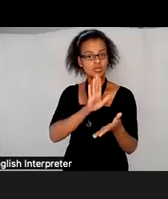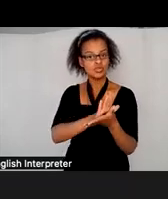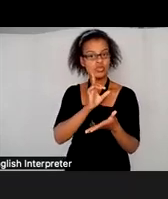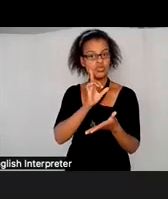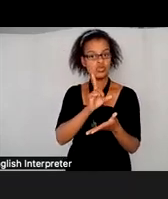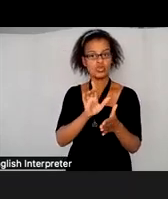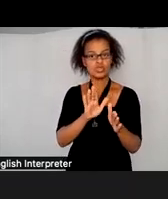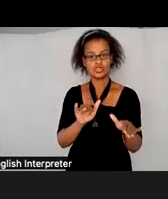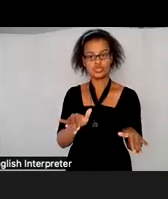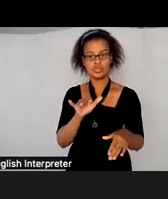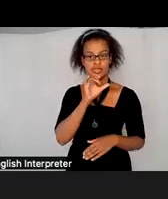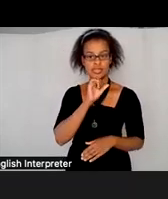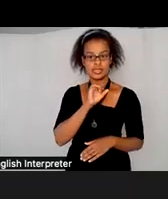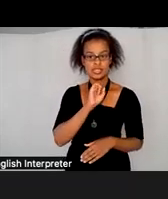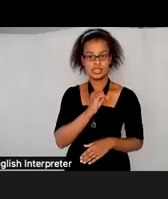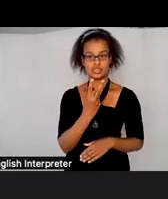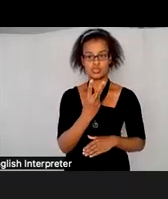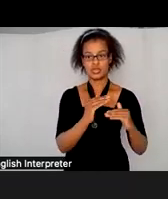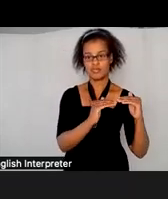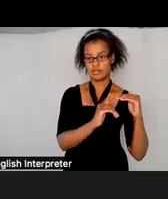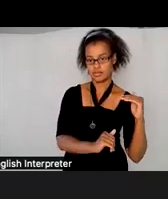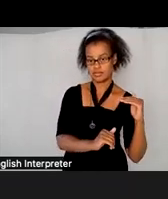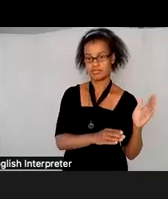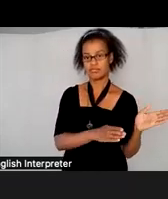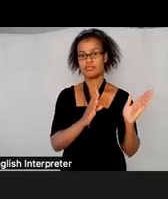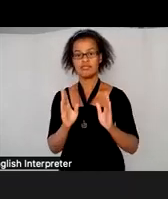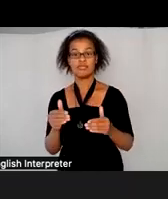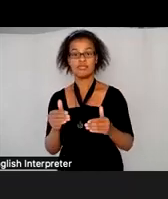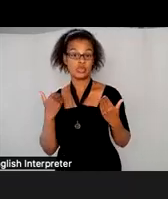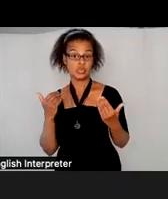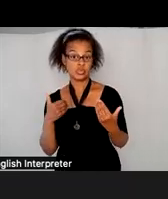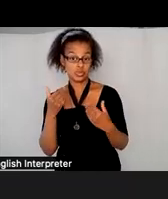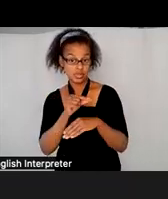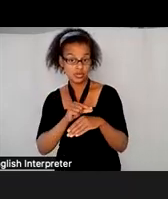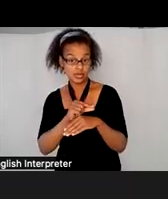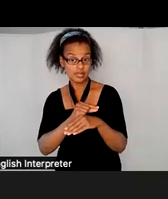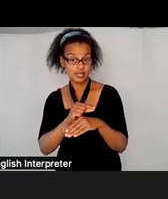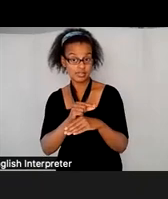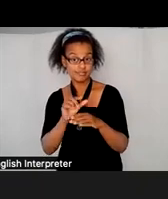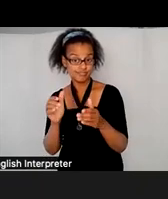And under, we have a youth garden. We have a senior's garden.